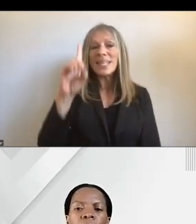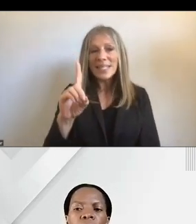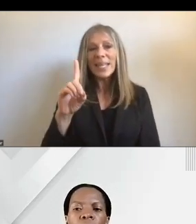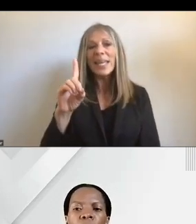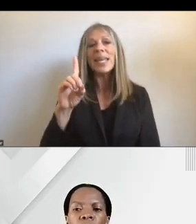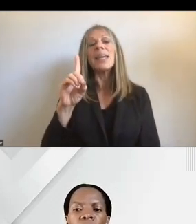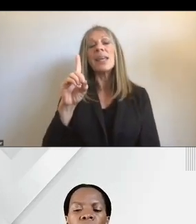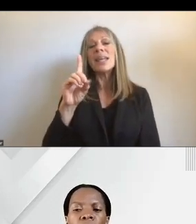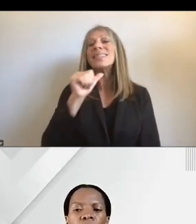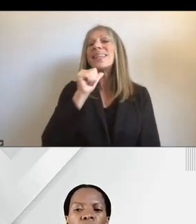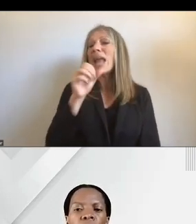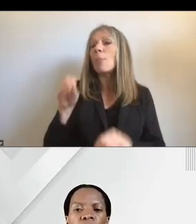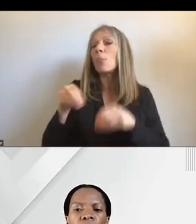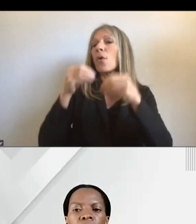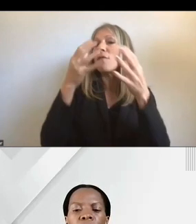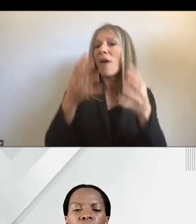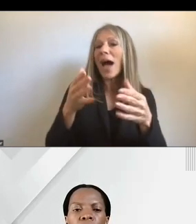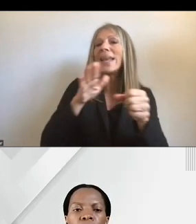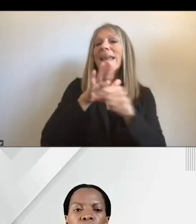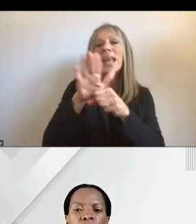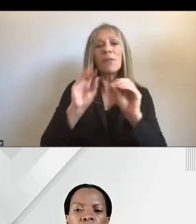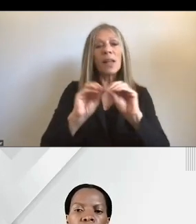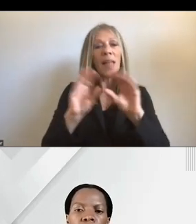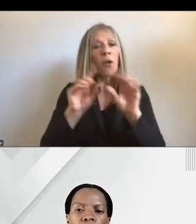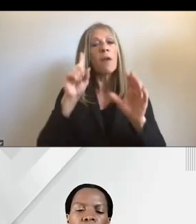did not provide sufficient clarity for a mandatory standard.